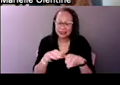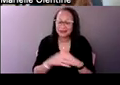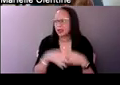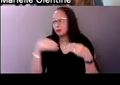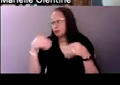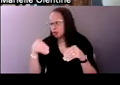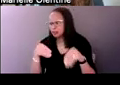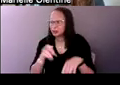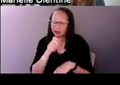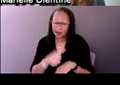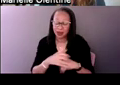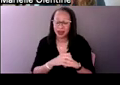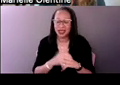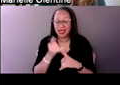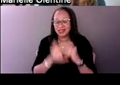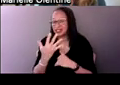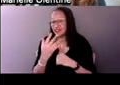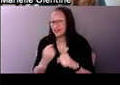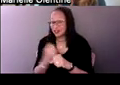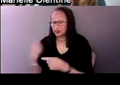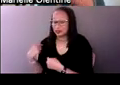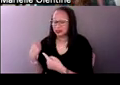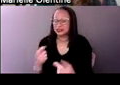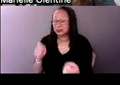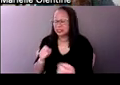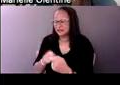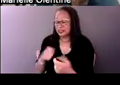were done, our film festival circuit, it would be